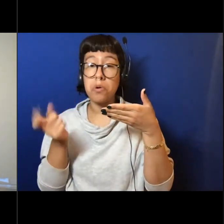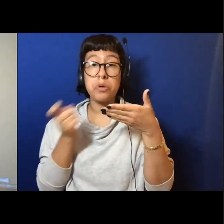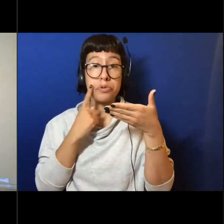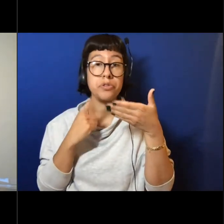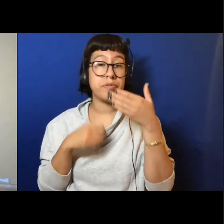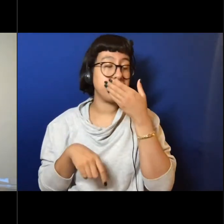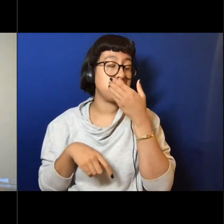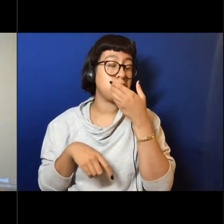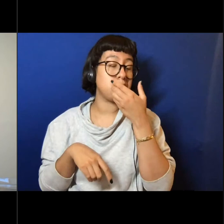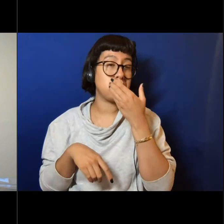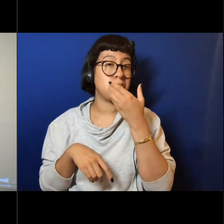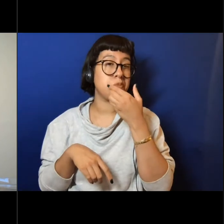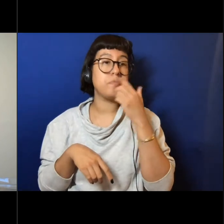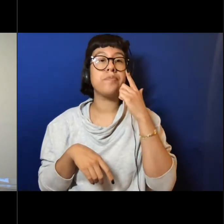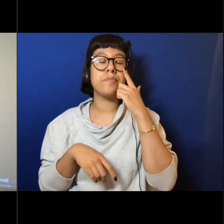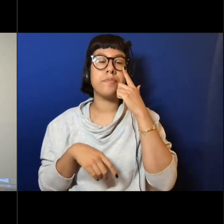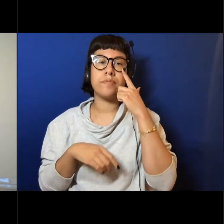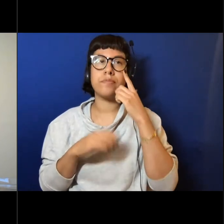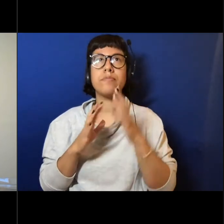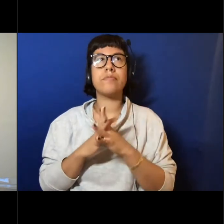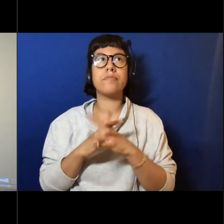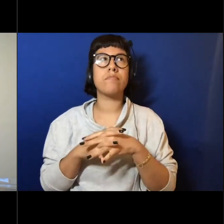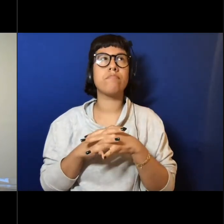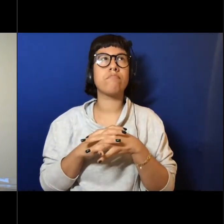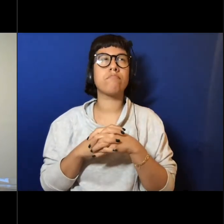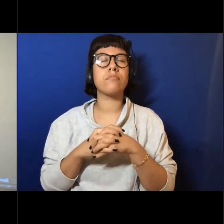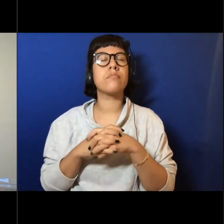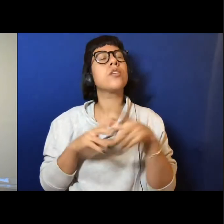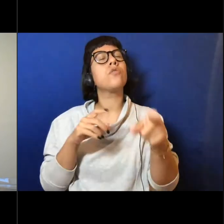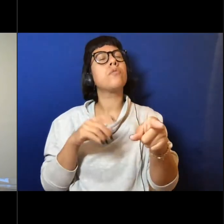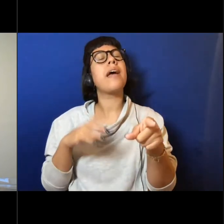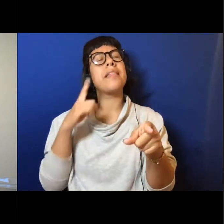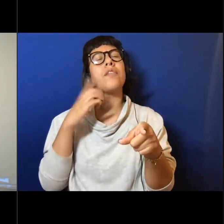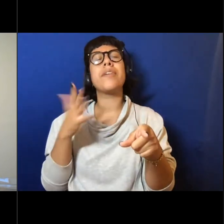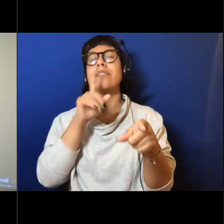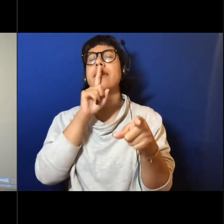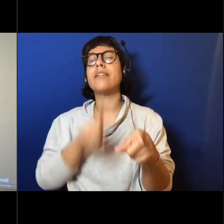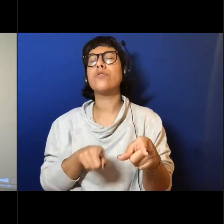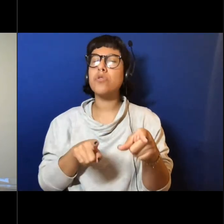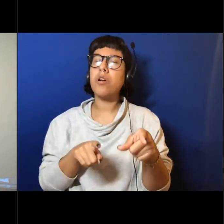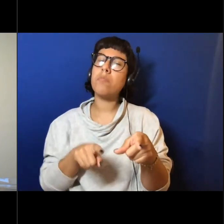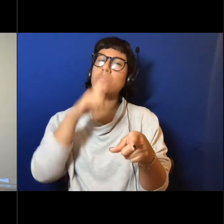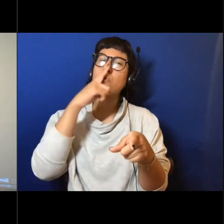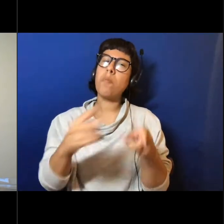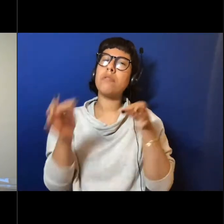And that question is, I think you already answered this, but I would love for you to say it again.